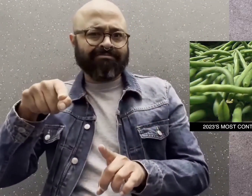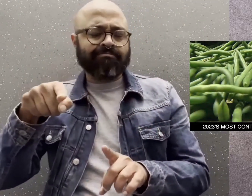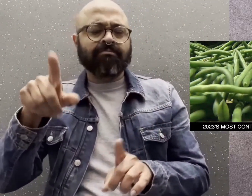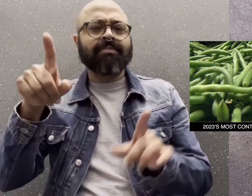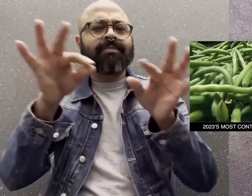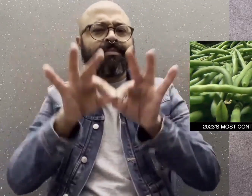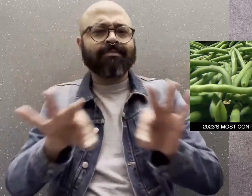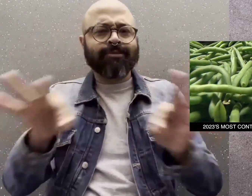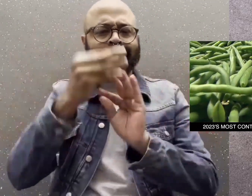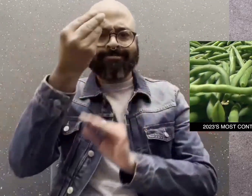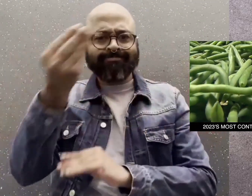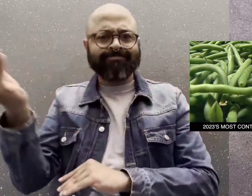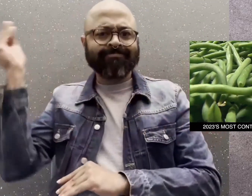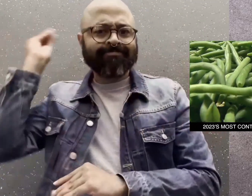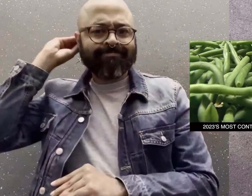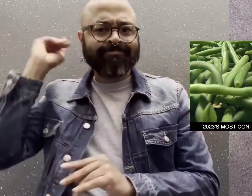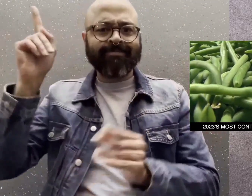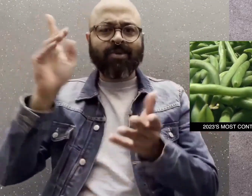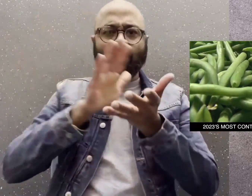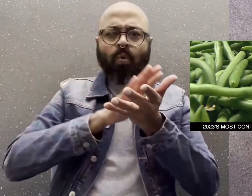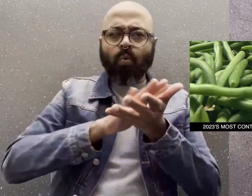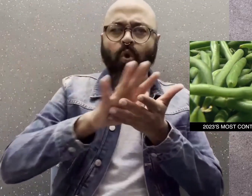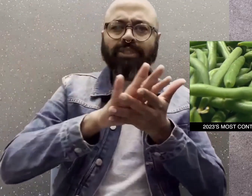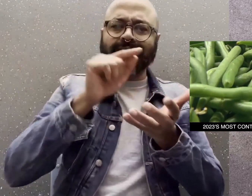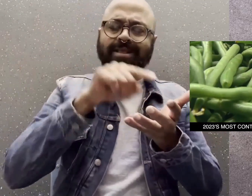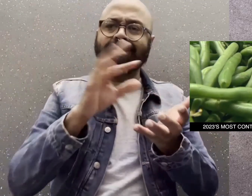It's important to properly wash the food items.